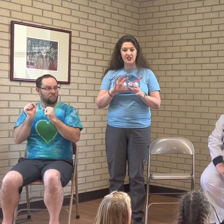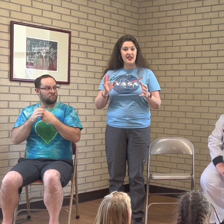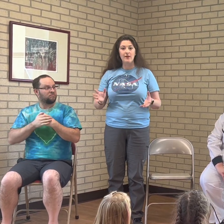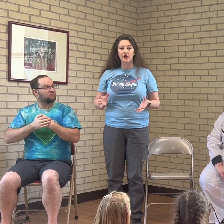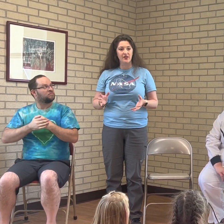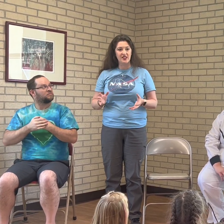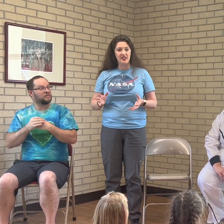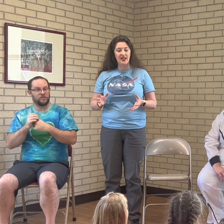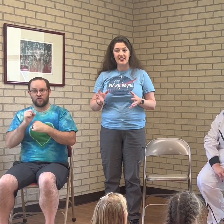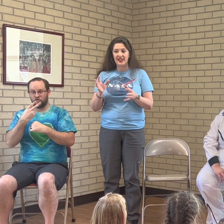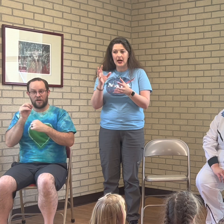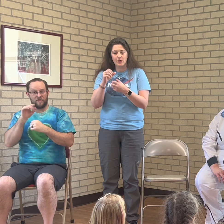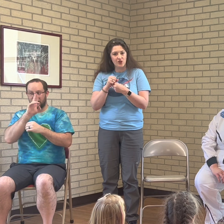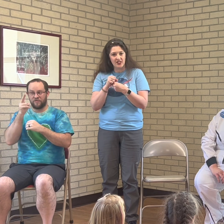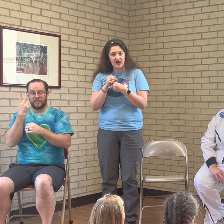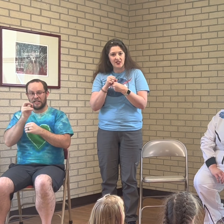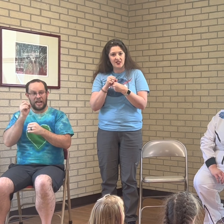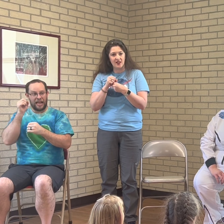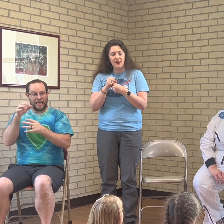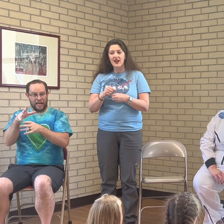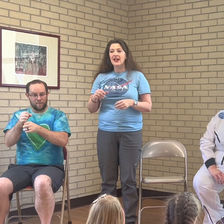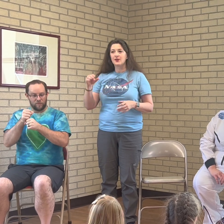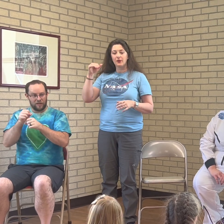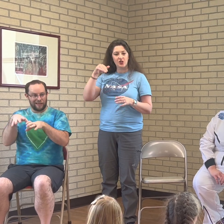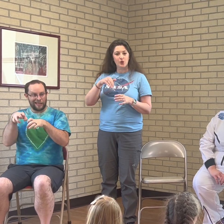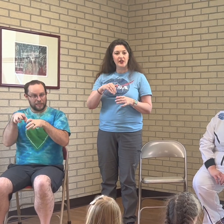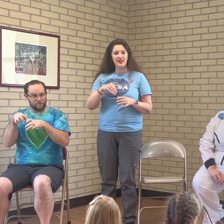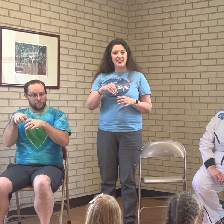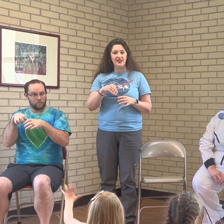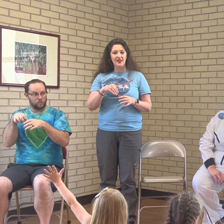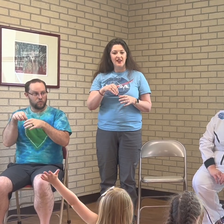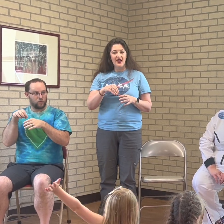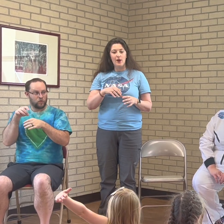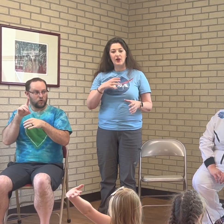It's never even seen light, and it captures the ice there. It's gonna be able to drill in and